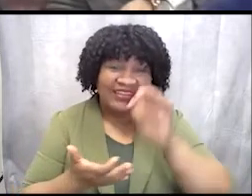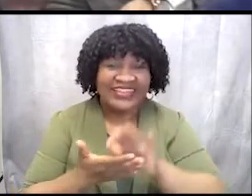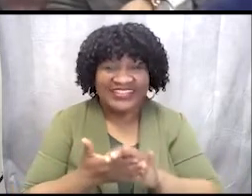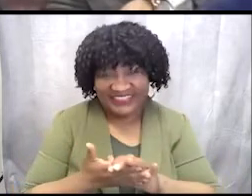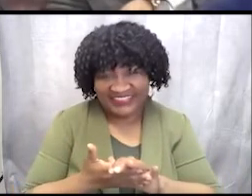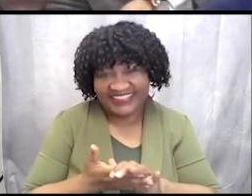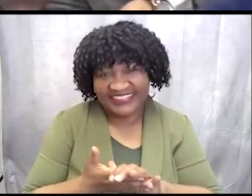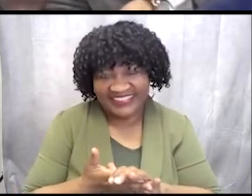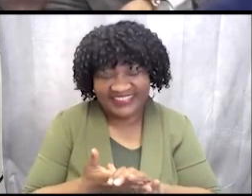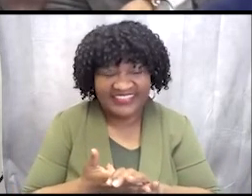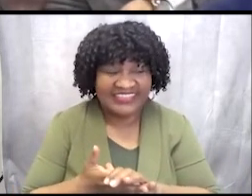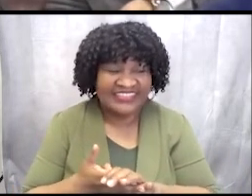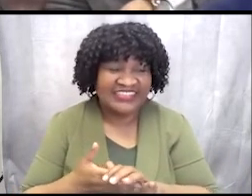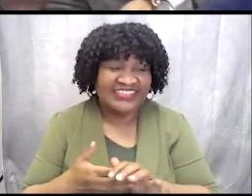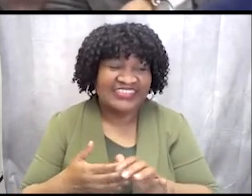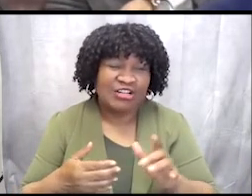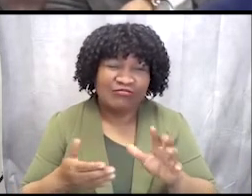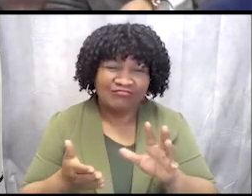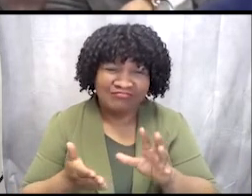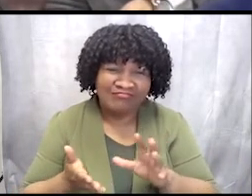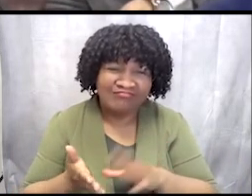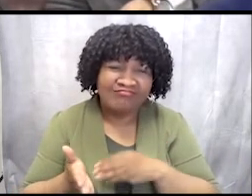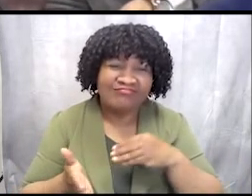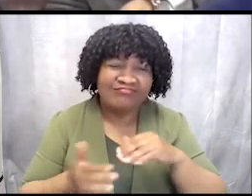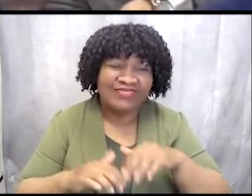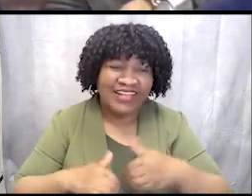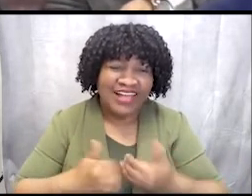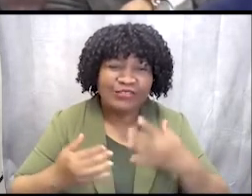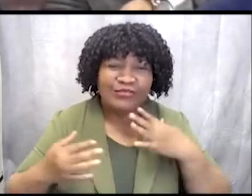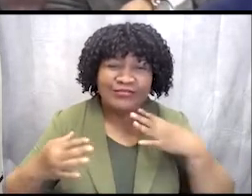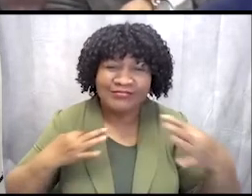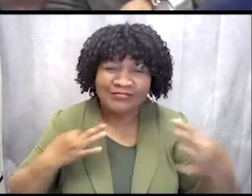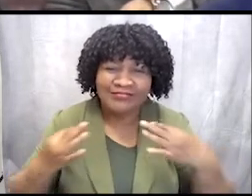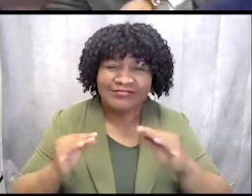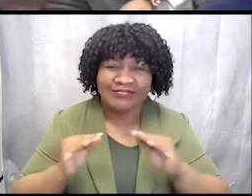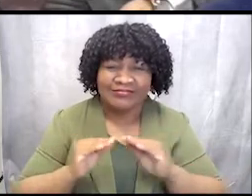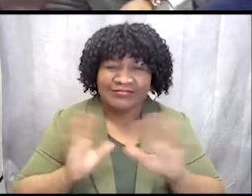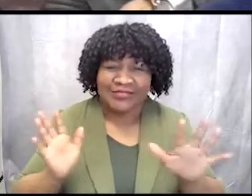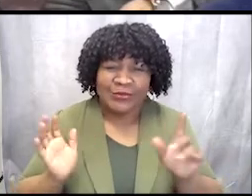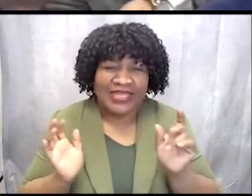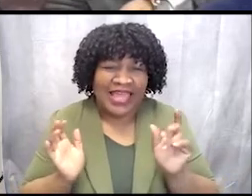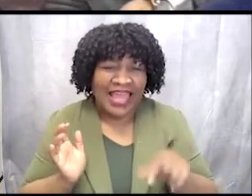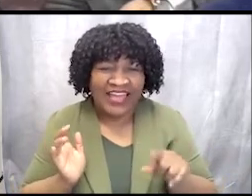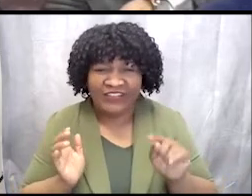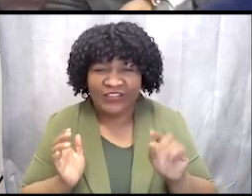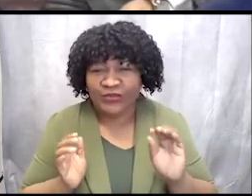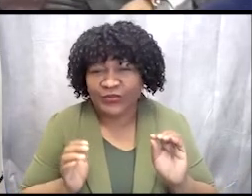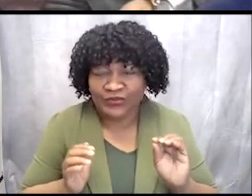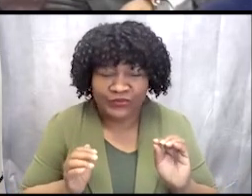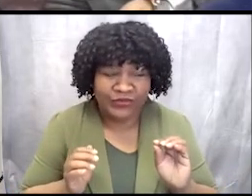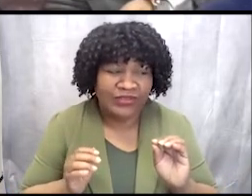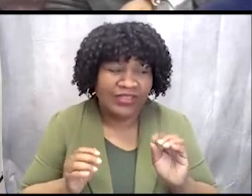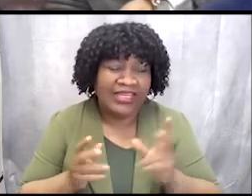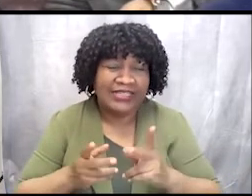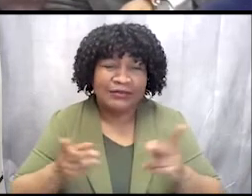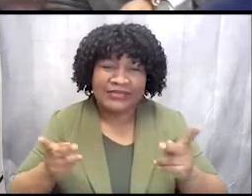And I think that we have to do that. We have to be in a position to talk about,